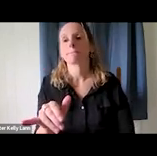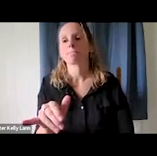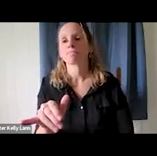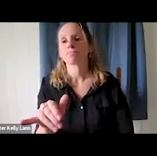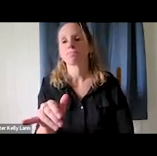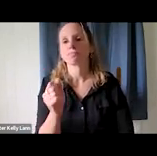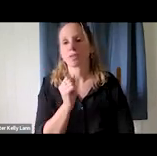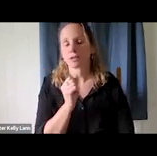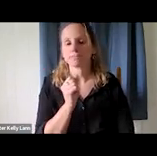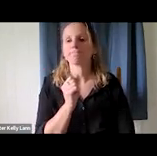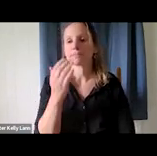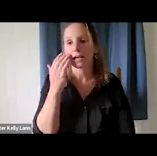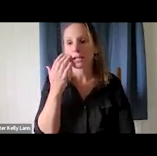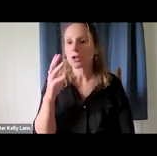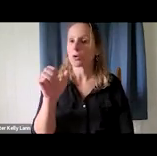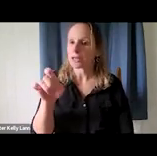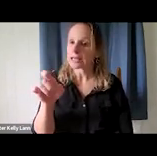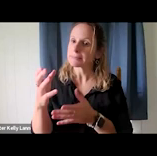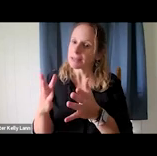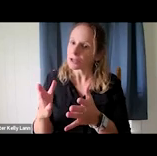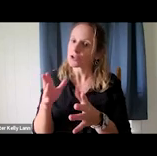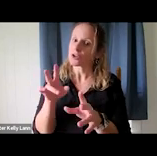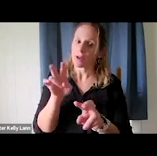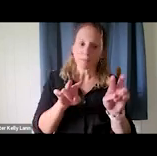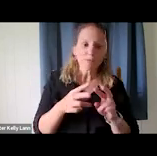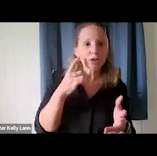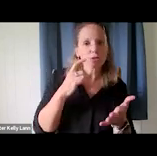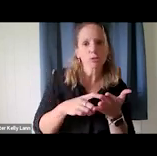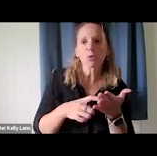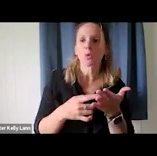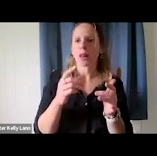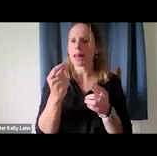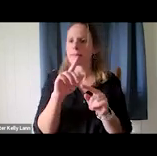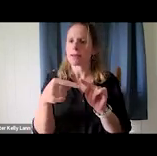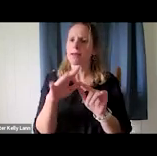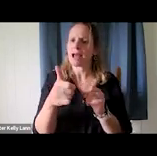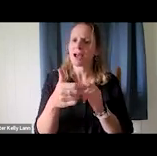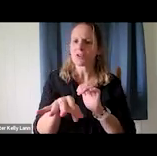and, you know, case manager observations and a little bit about how you found your research.